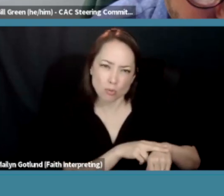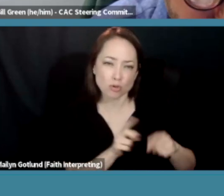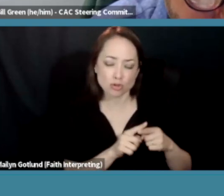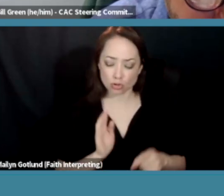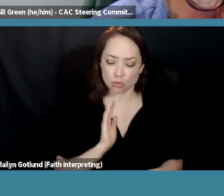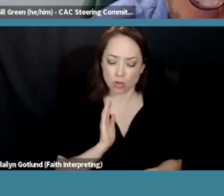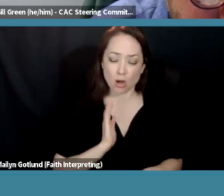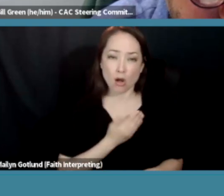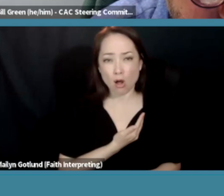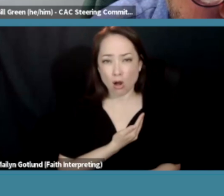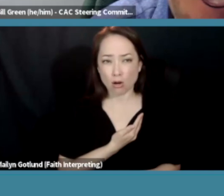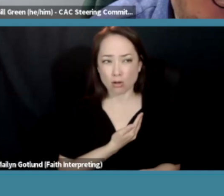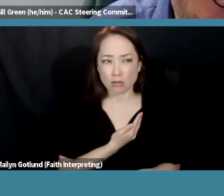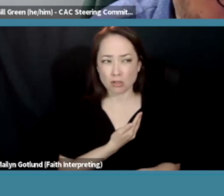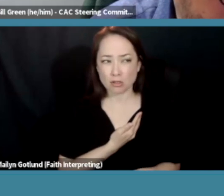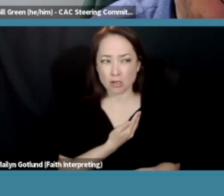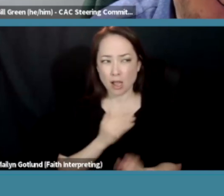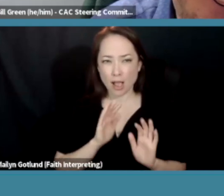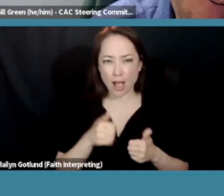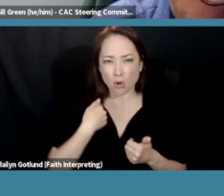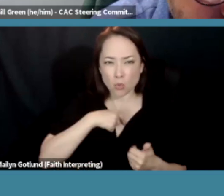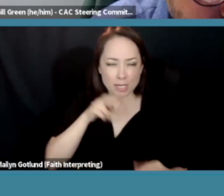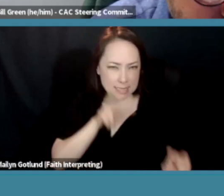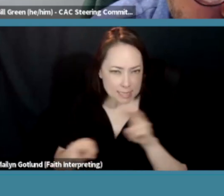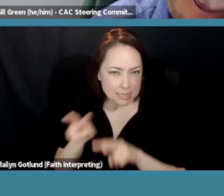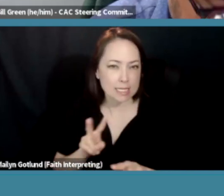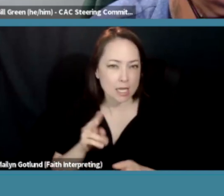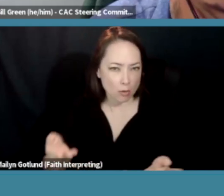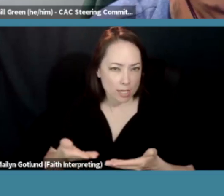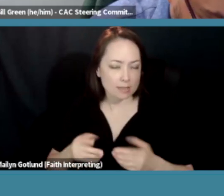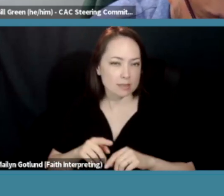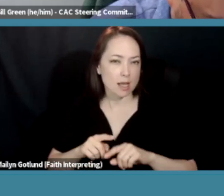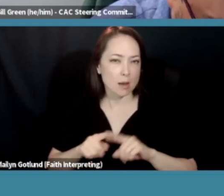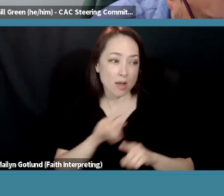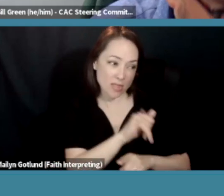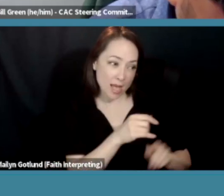how we typically see guests, but it's just as a representation of a disability.